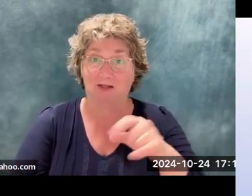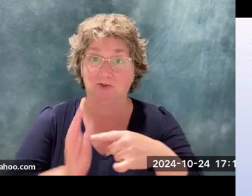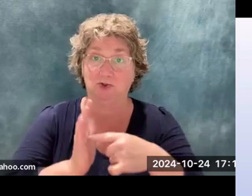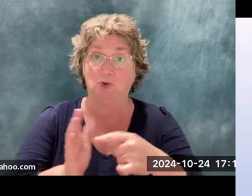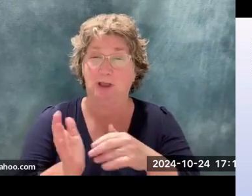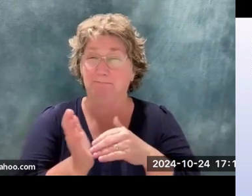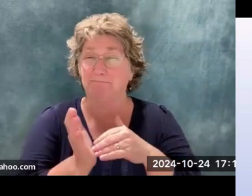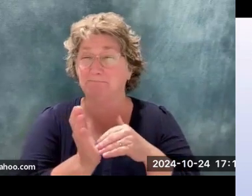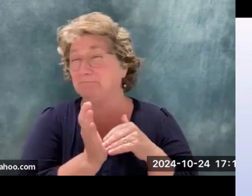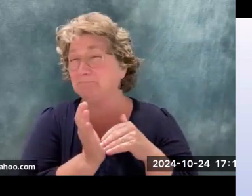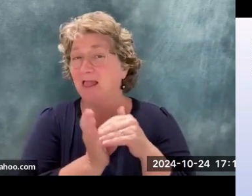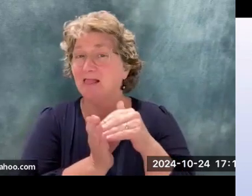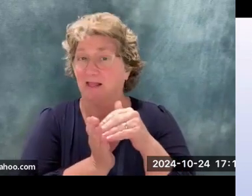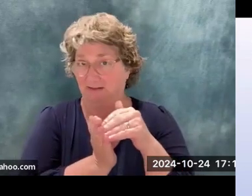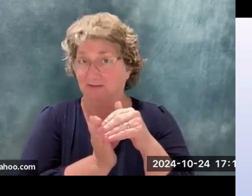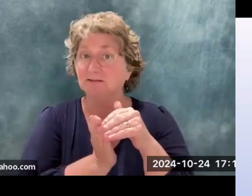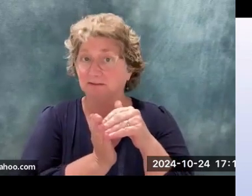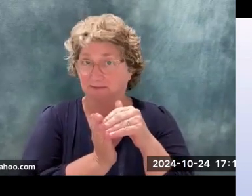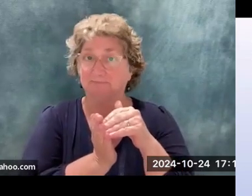infections by age and year.